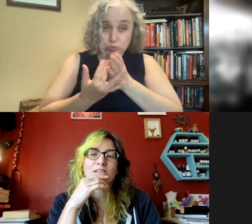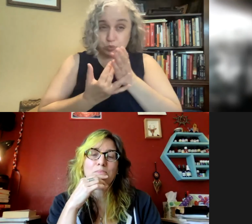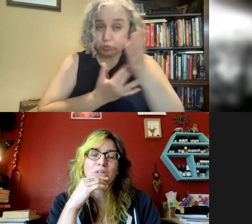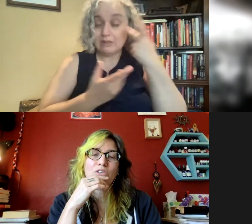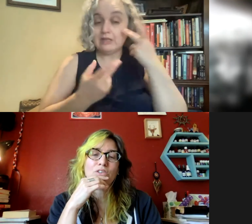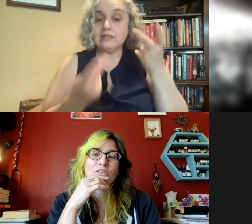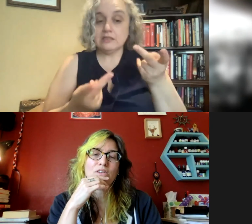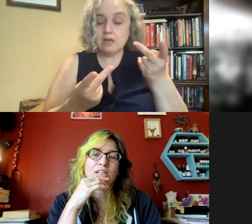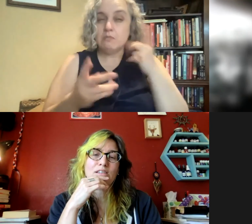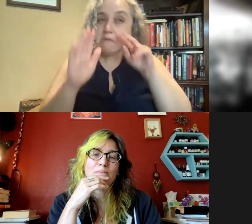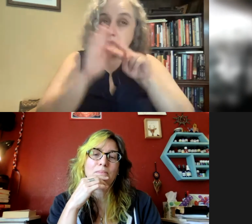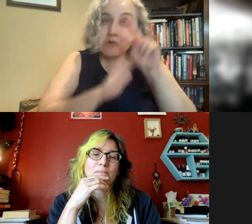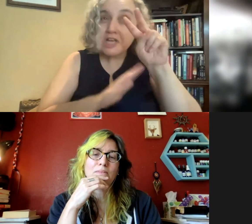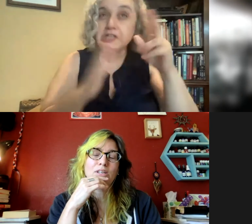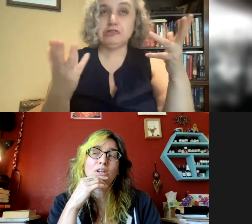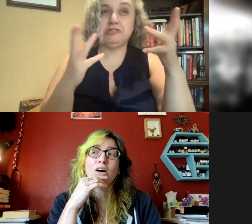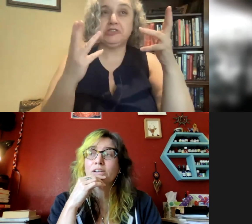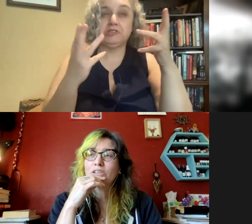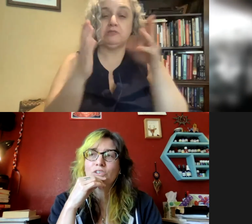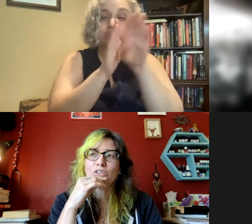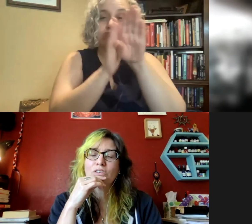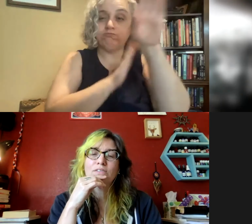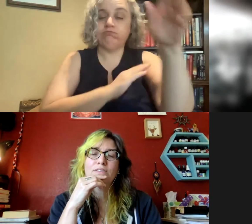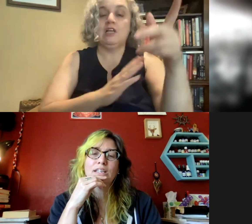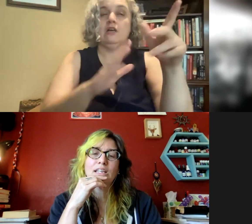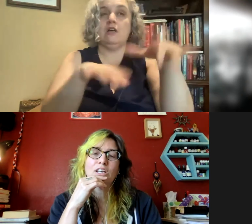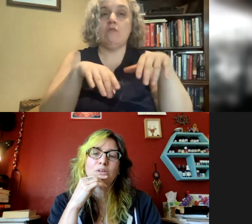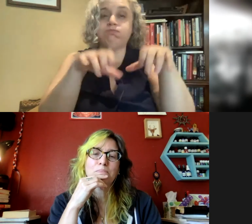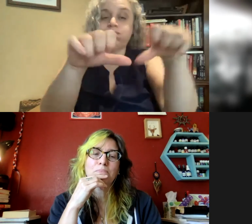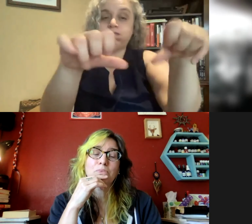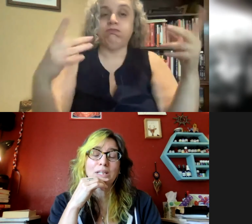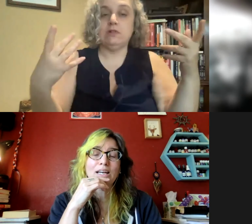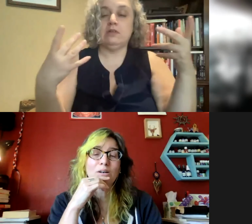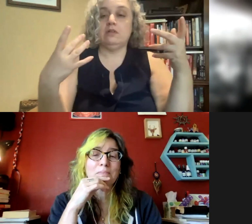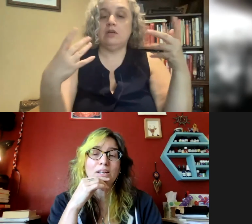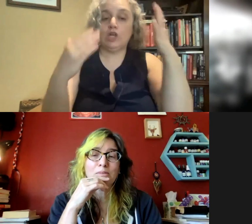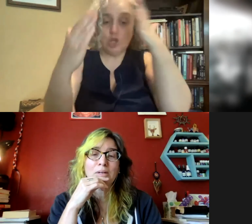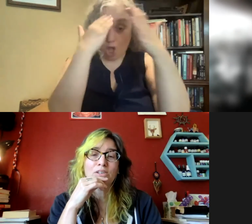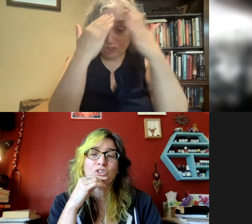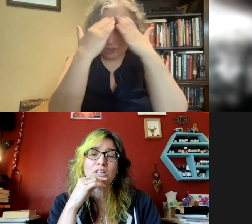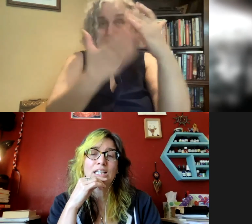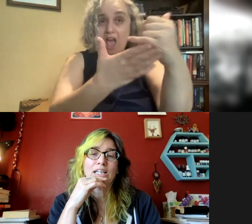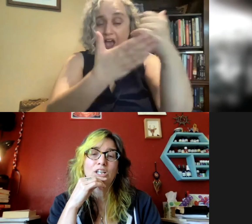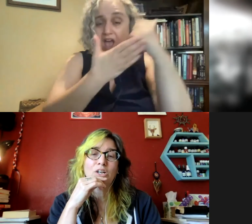some predictions or get some knowledge, it could really help me on my journey.